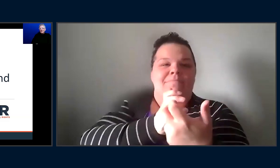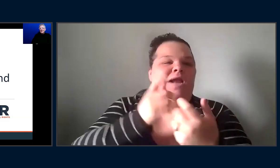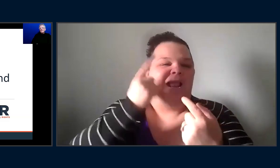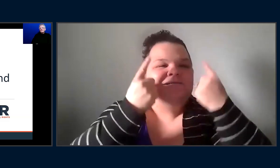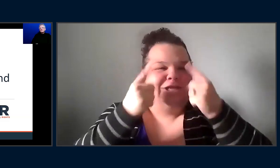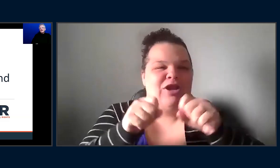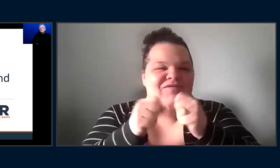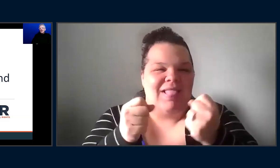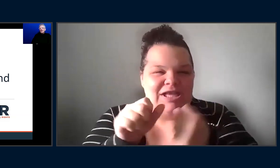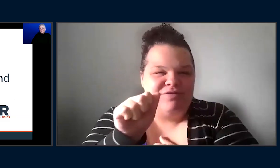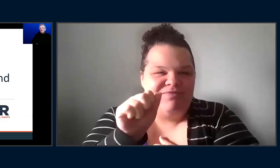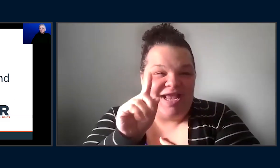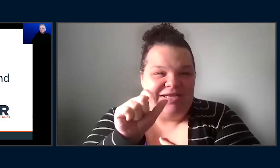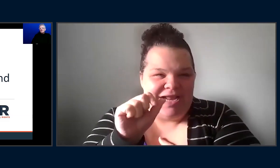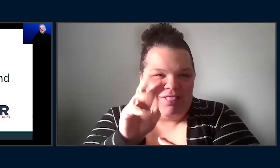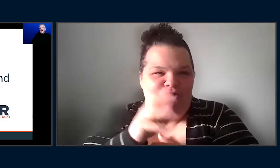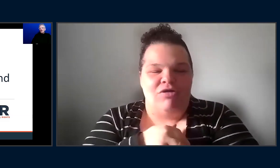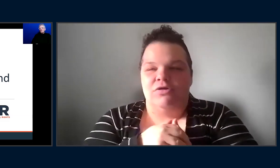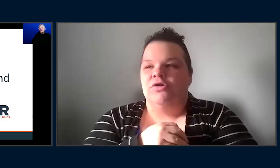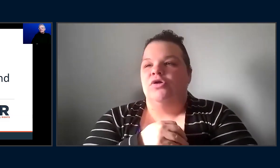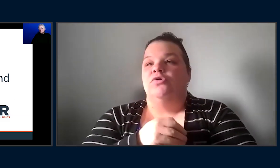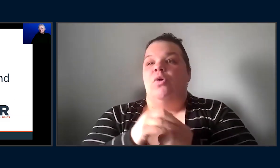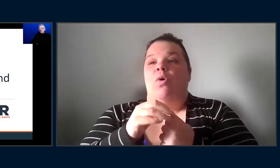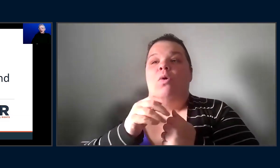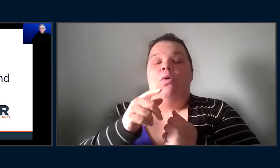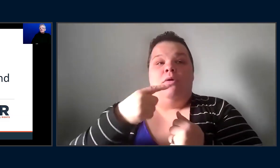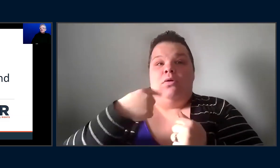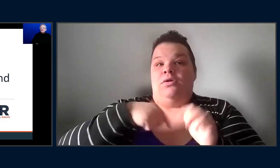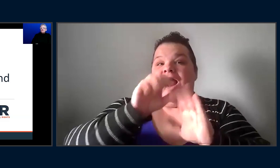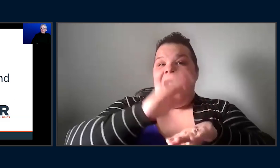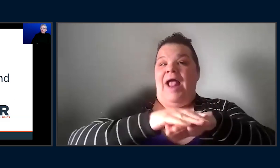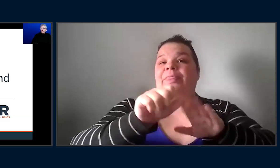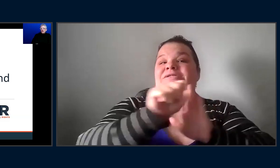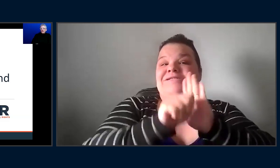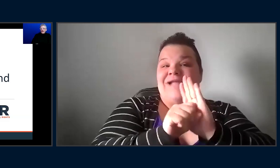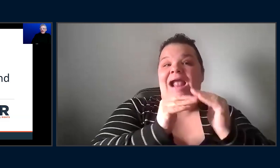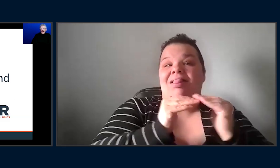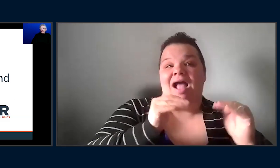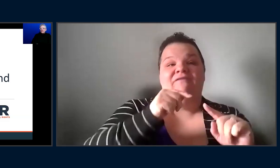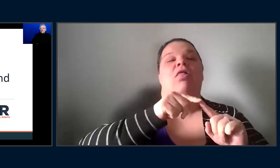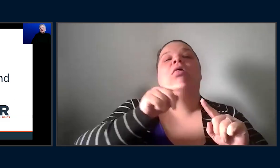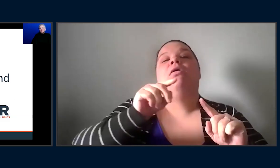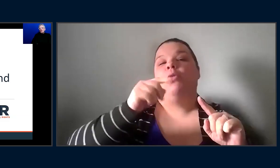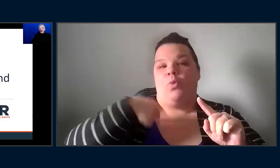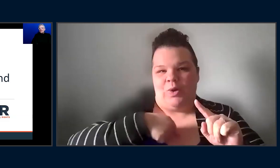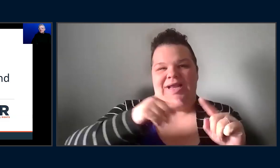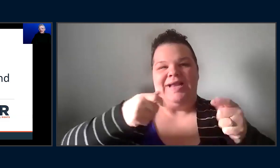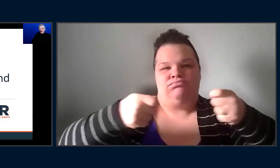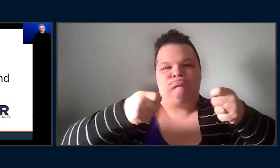any public entity that does not provide accommodations are considered in violation of the ADA.